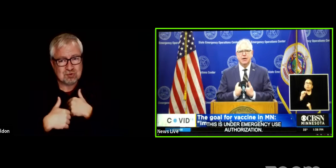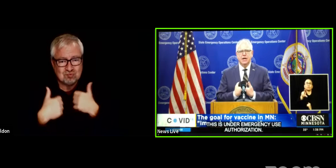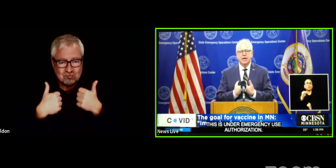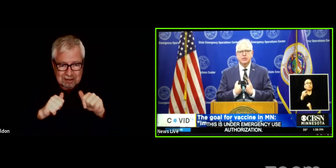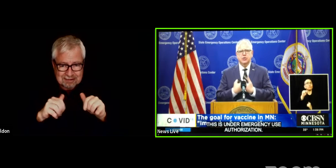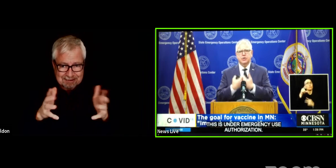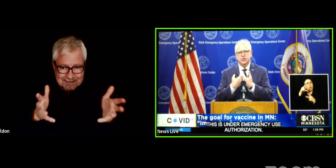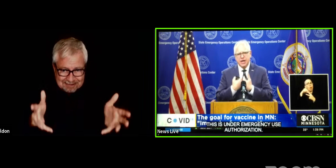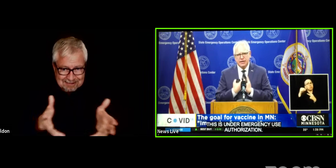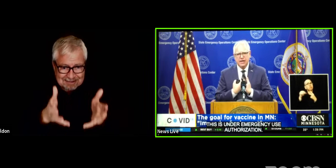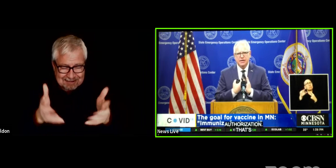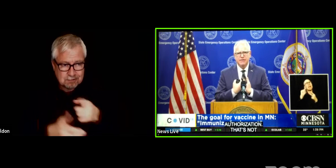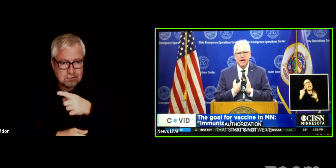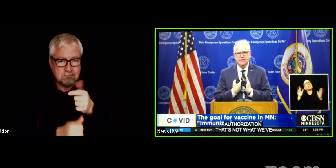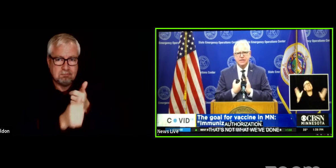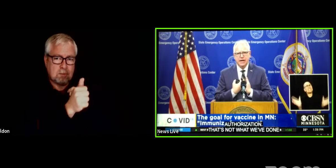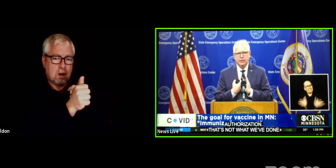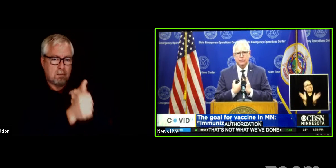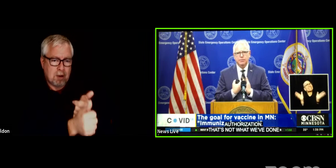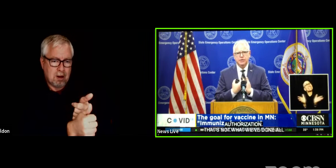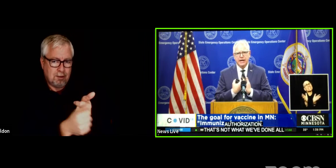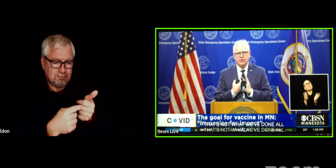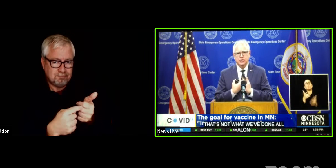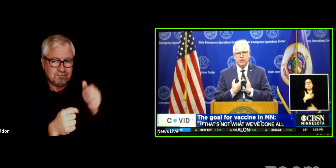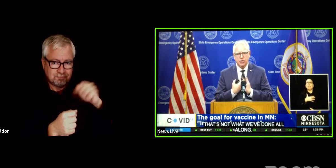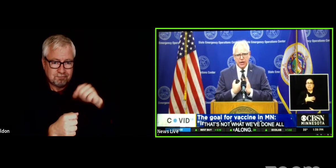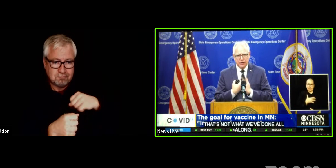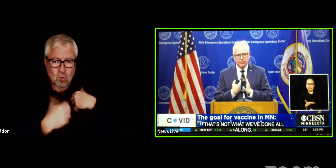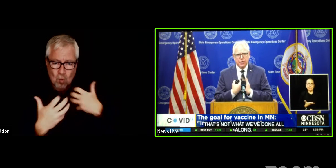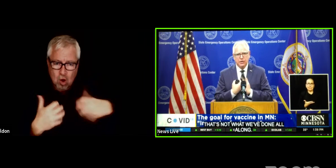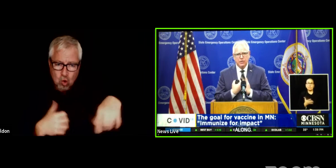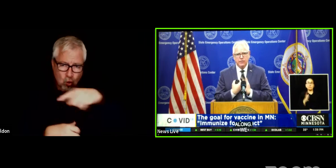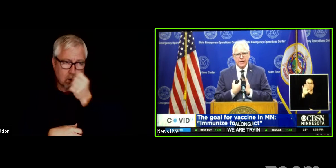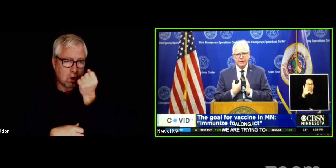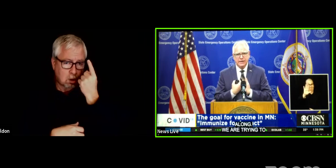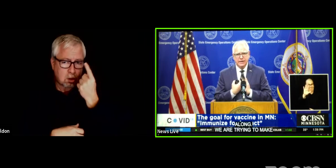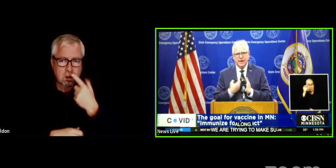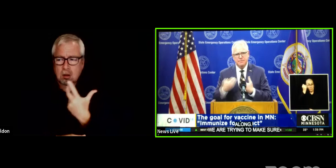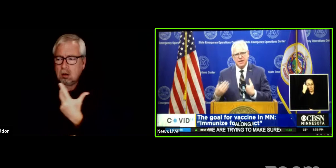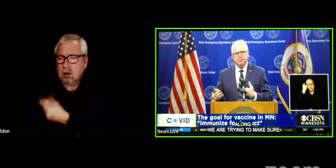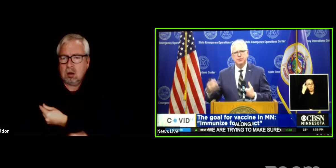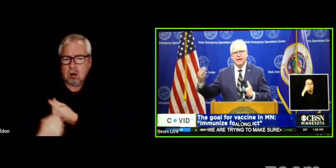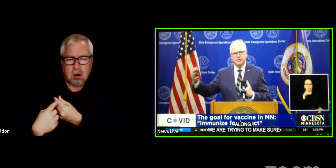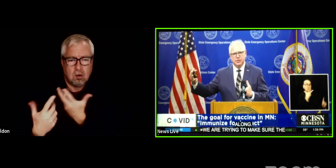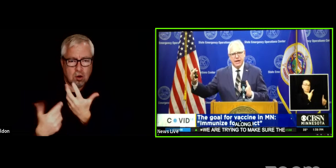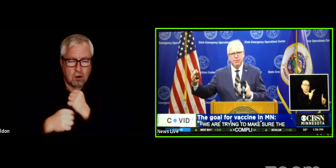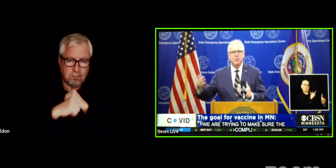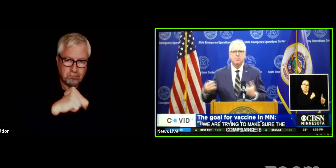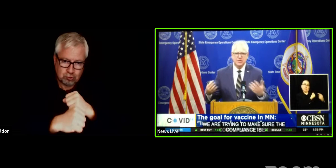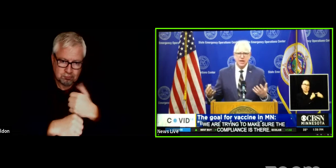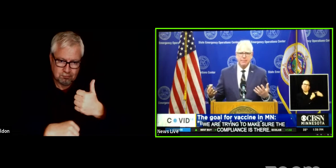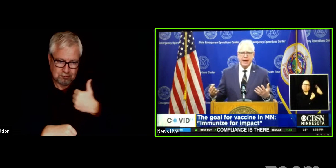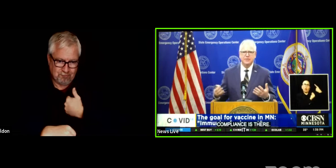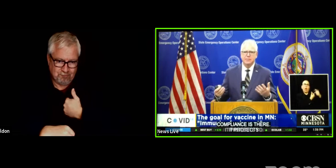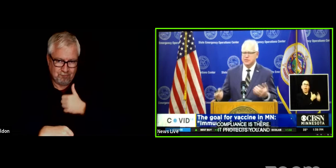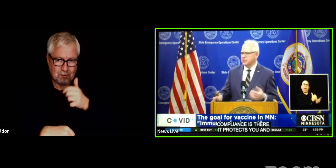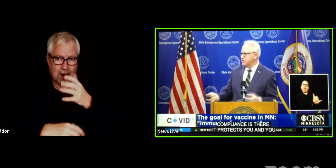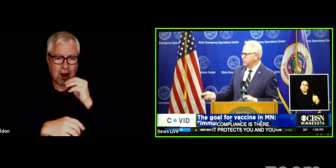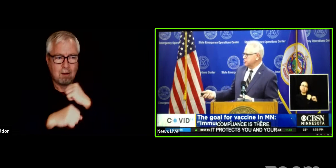THERE, THAT YOU UNDERSTAND TAKING THE VACCINE NOT ONLY PROTECTS YOU AND YOUR HEALTH ON COVID-19, IT PROTECTS YOUR NEIGHBOR, MUCH LIKE MASKING, MUCH LIKE SOCIAL